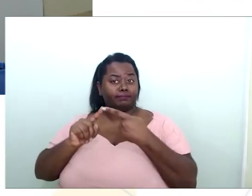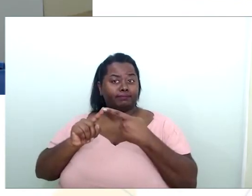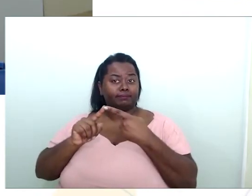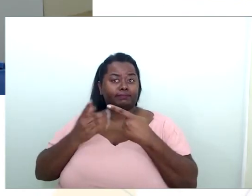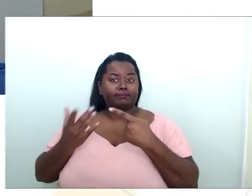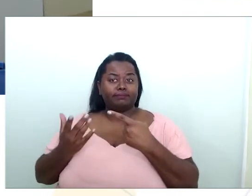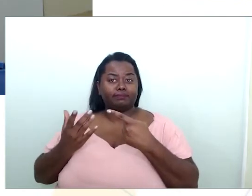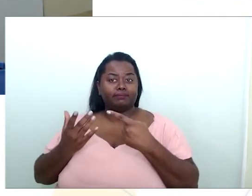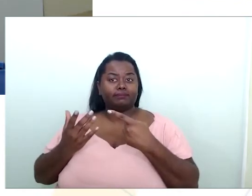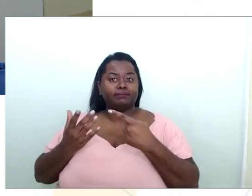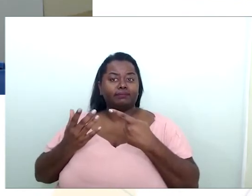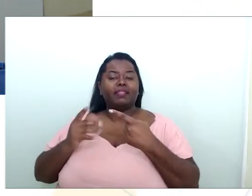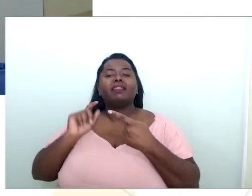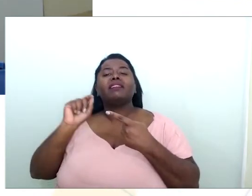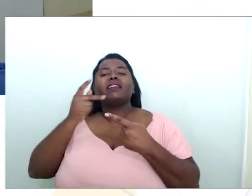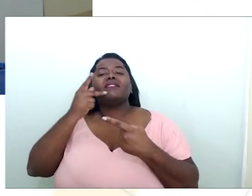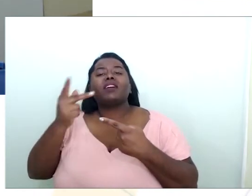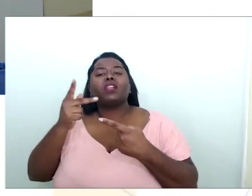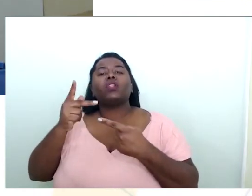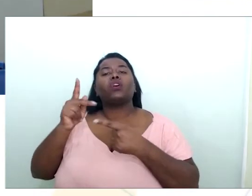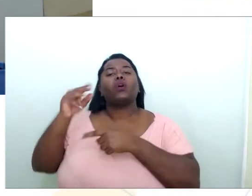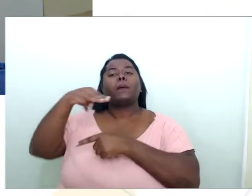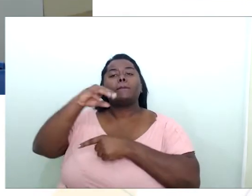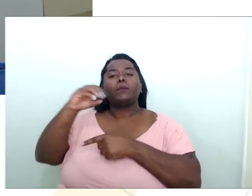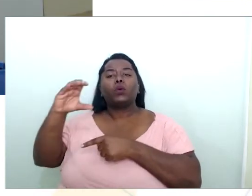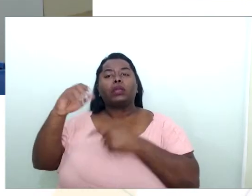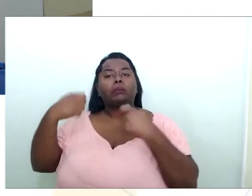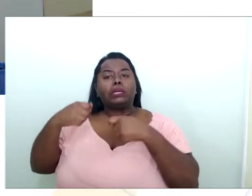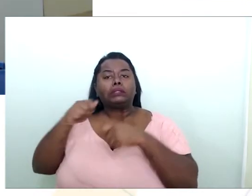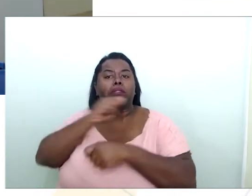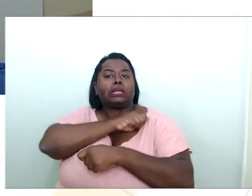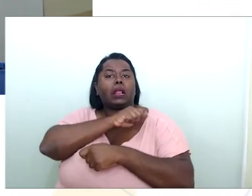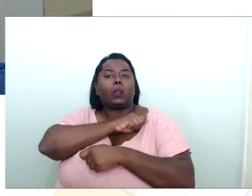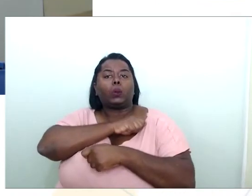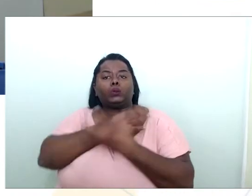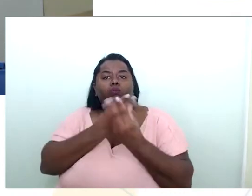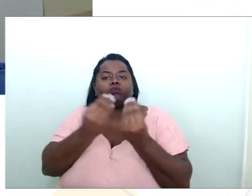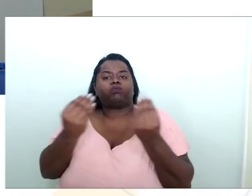and then in what did they had to be large number of students you know no